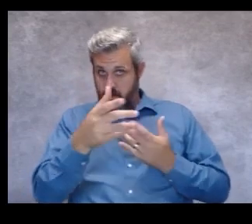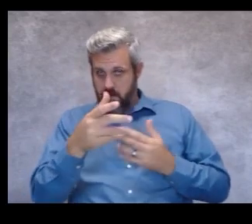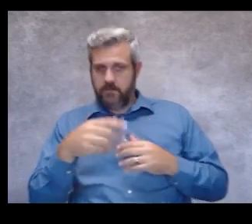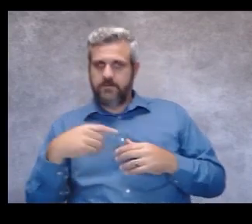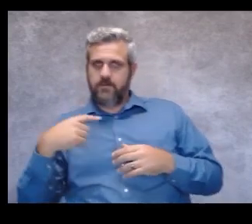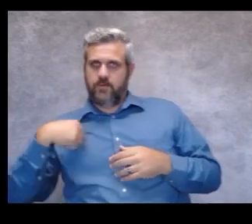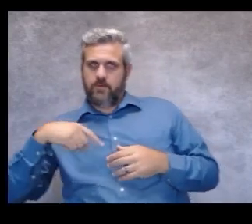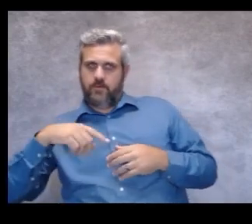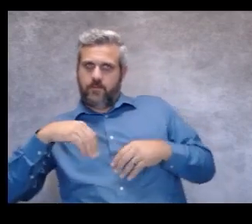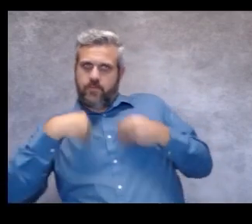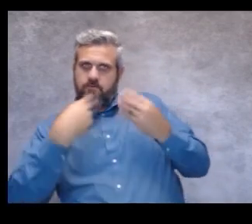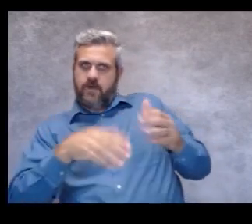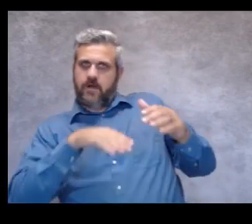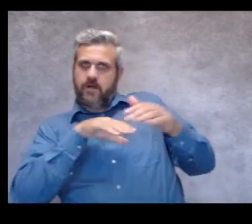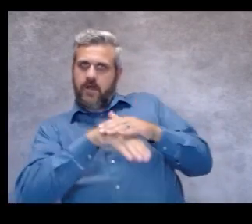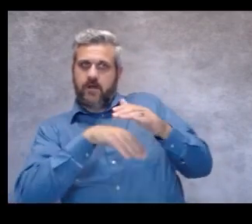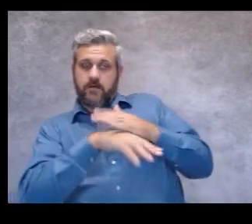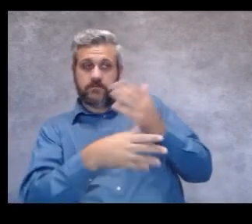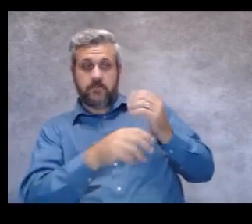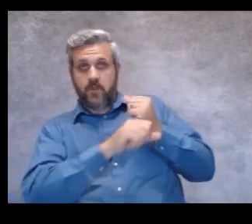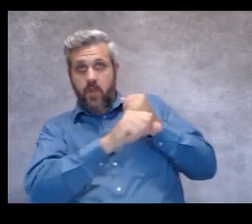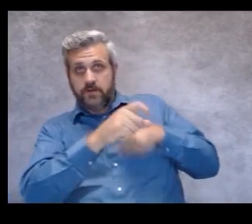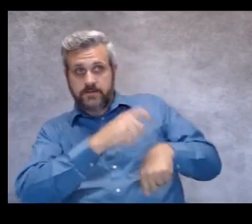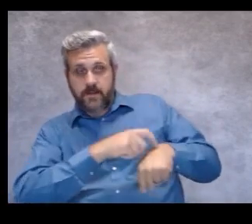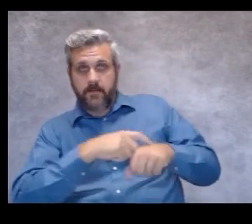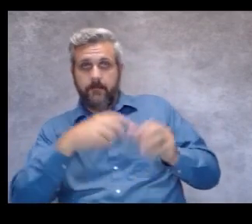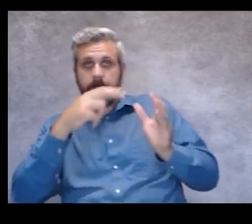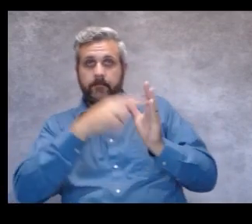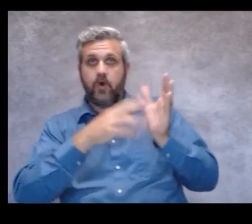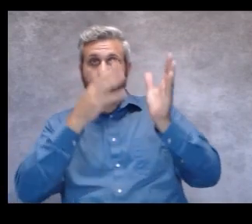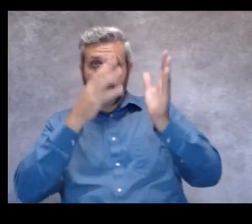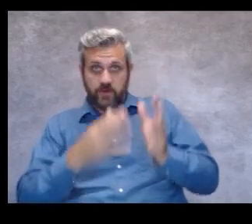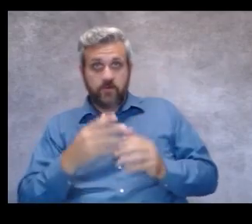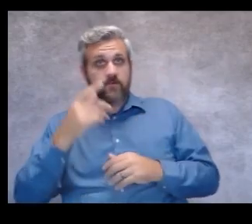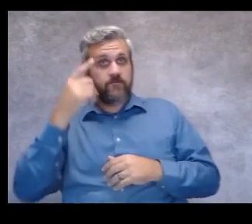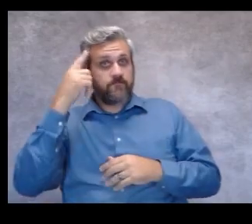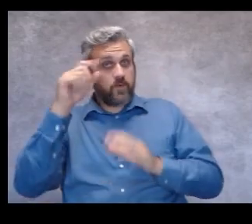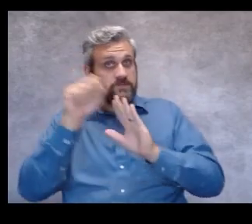accommodations such as extra time or a reader on the state or district